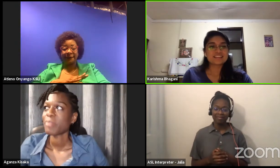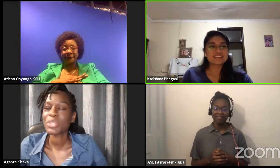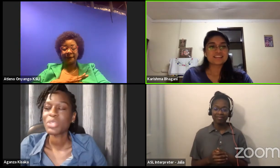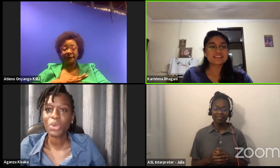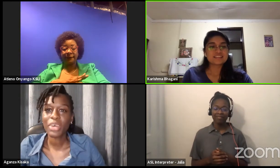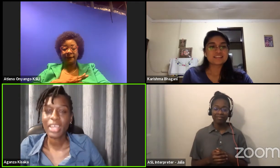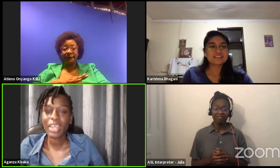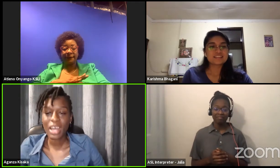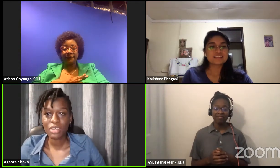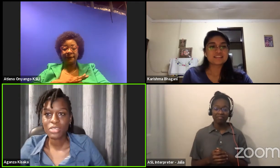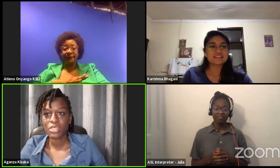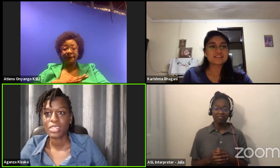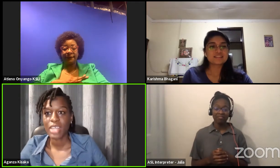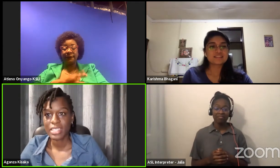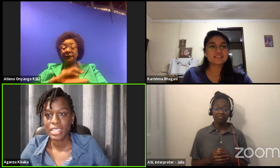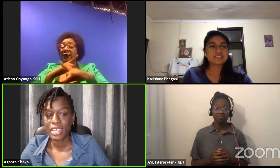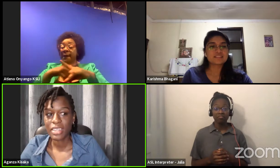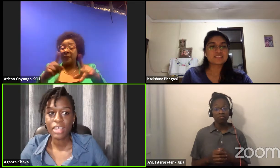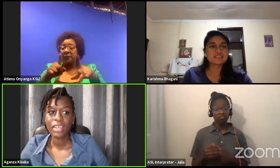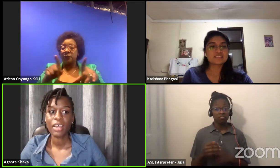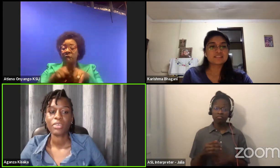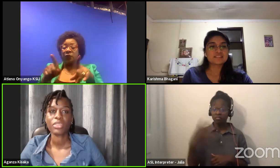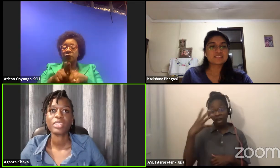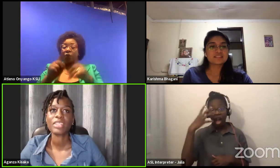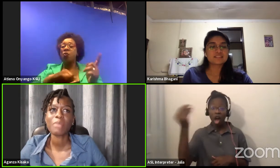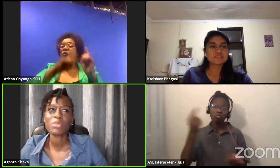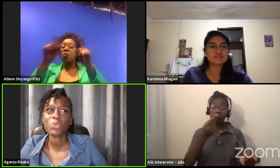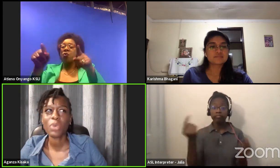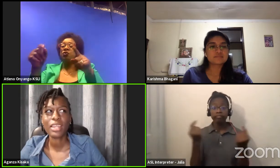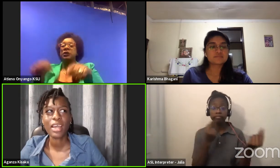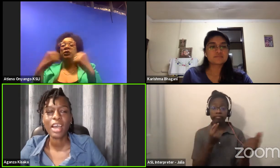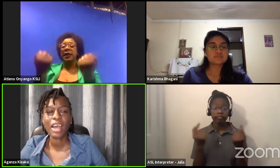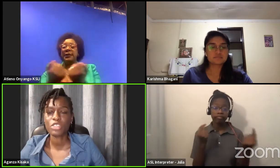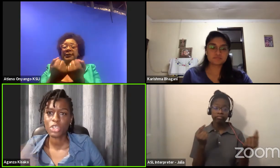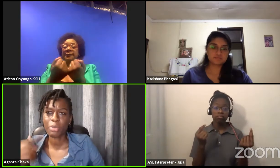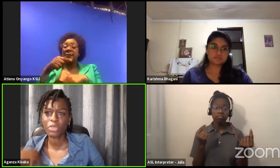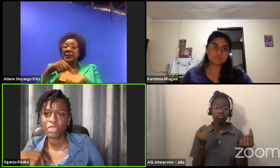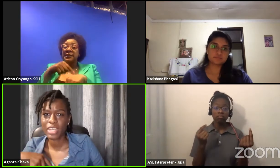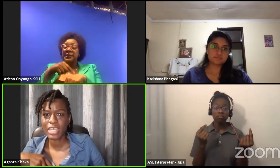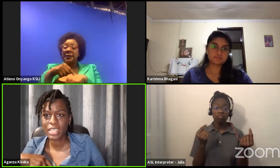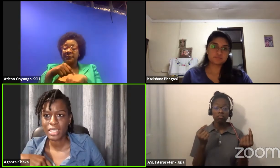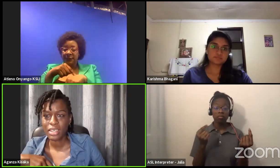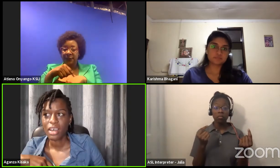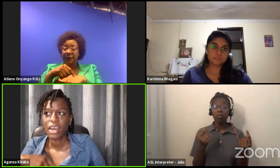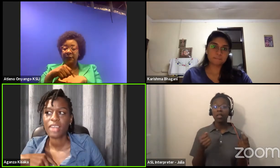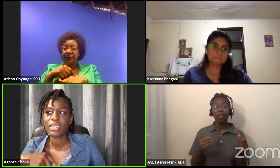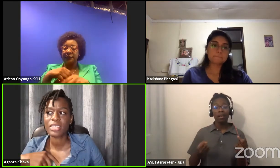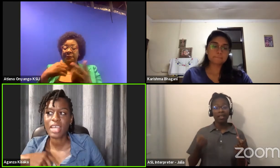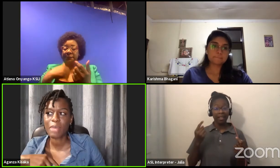But also going out to society. I think the times when I've stopped creating are the times